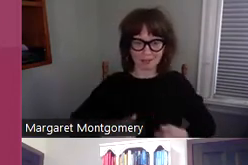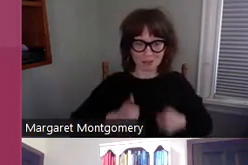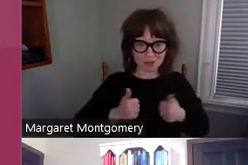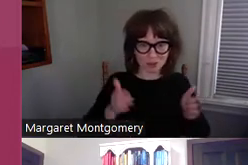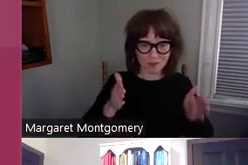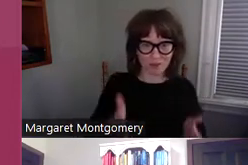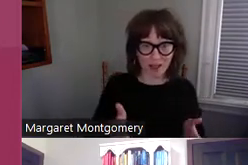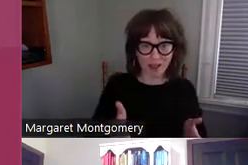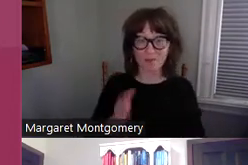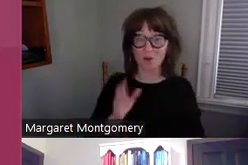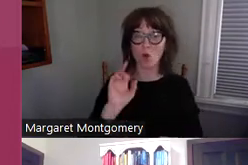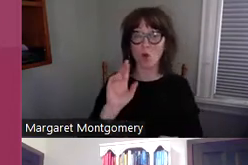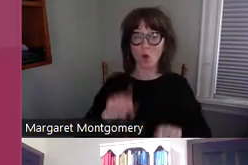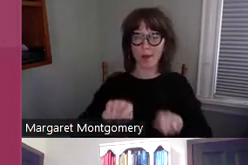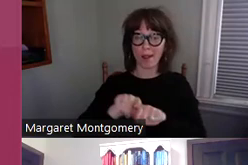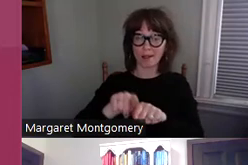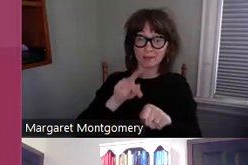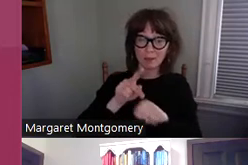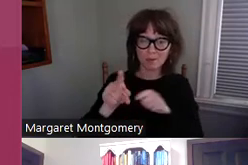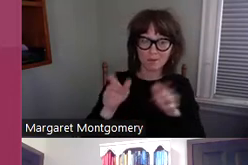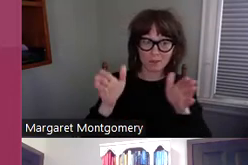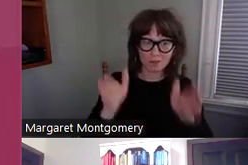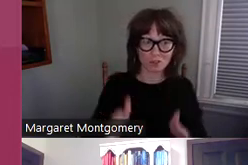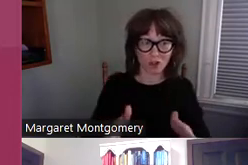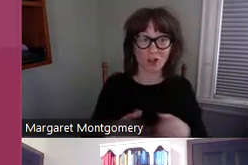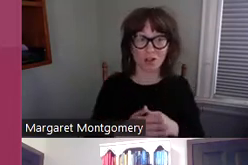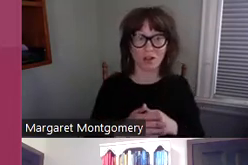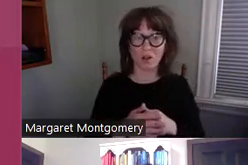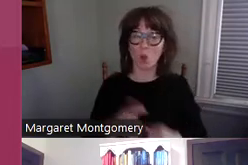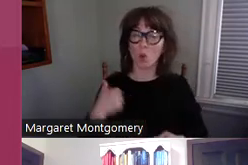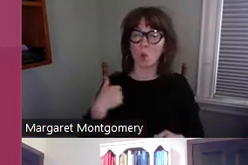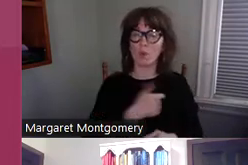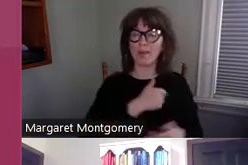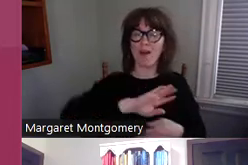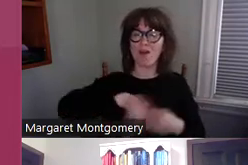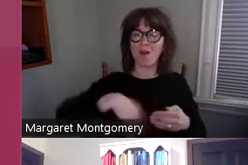12:08:50 But because we just learned that that we're all kind of coming into this webinar